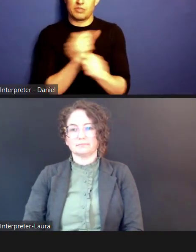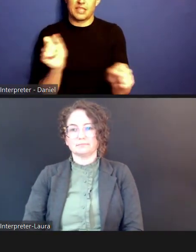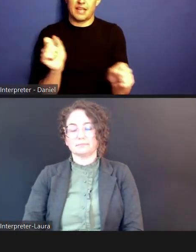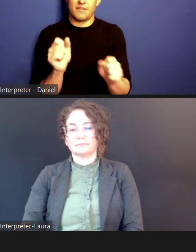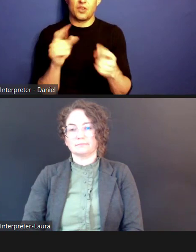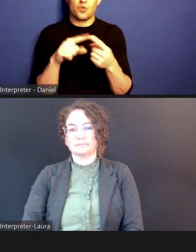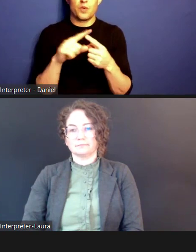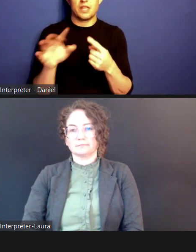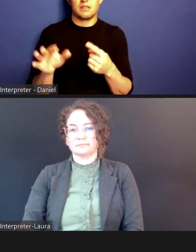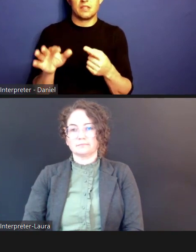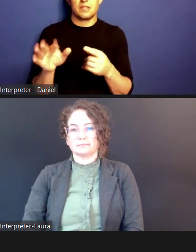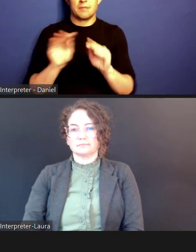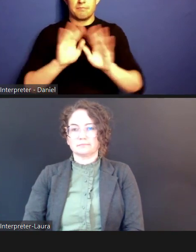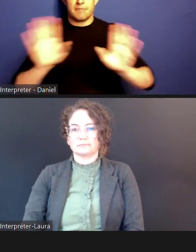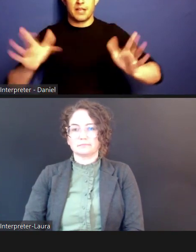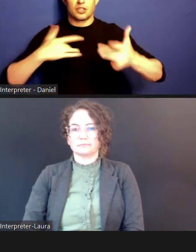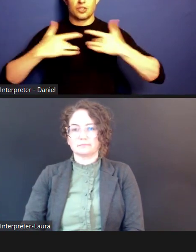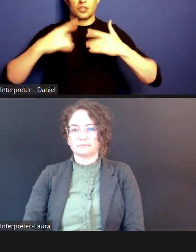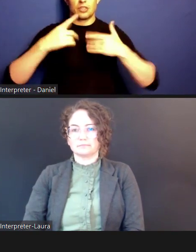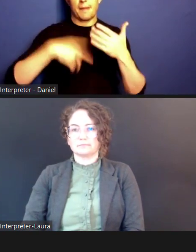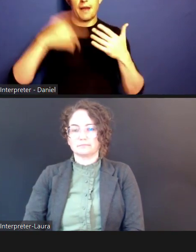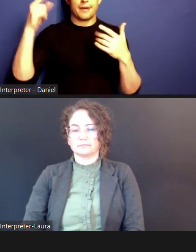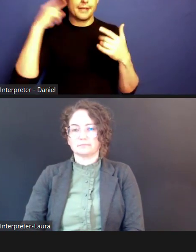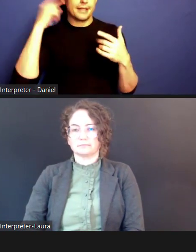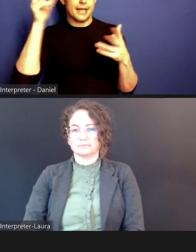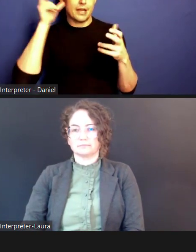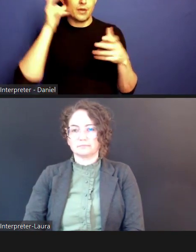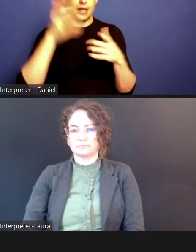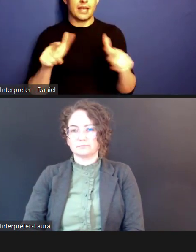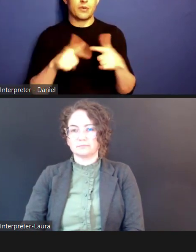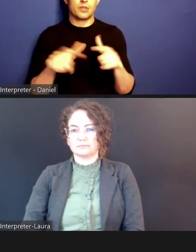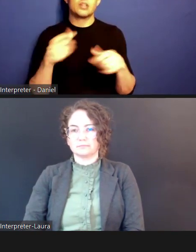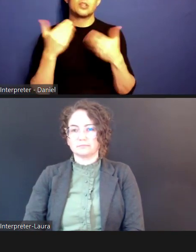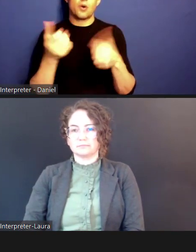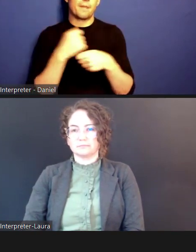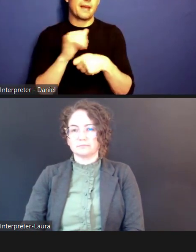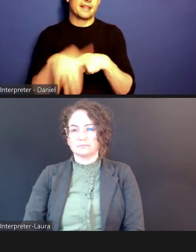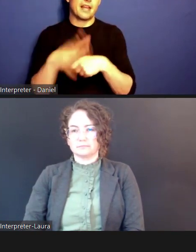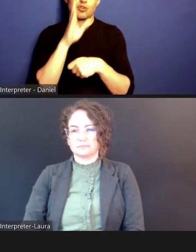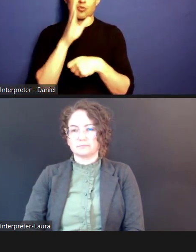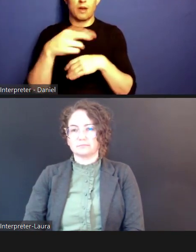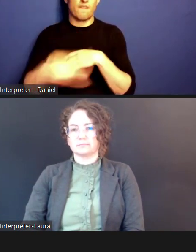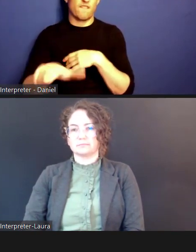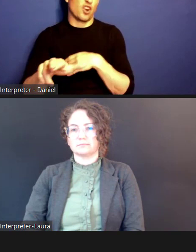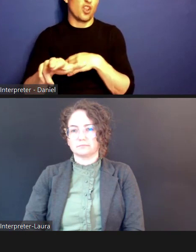an explicit concern about hearing or language, make that direct referral.